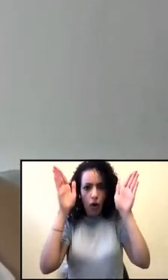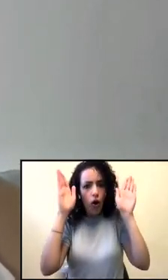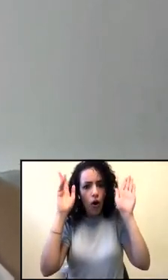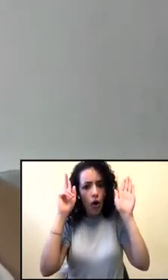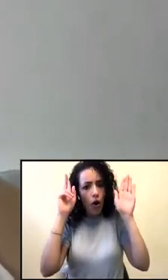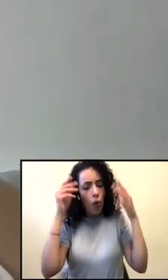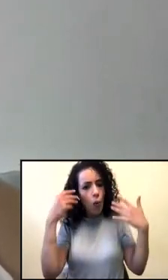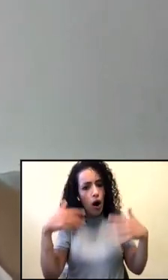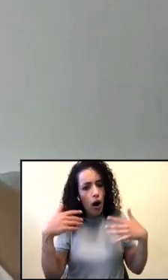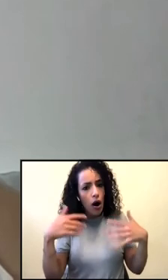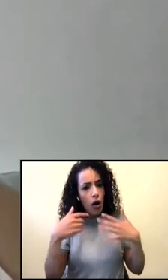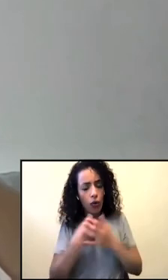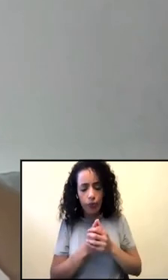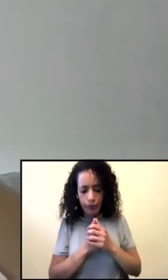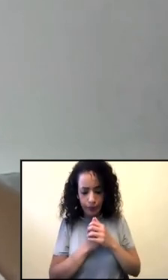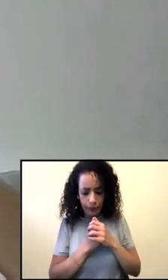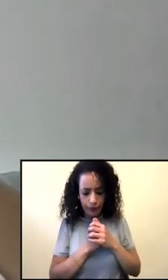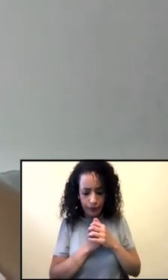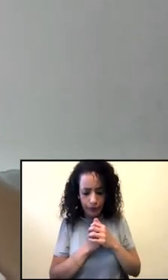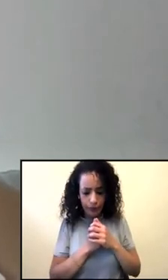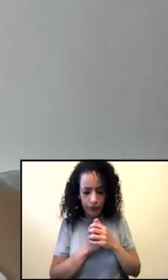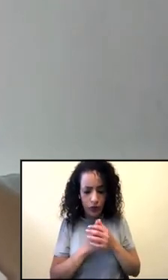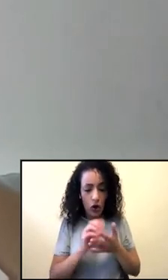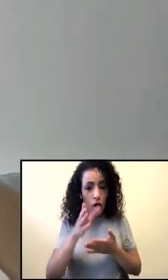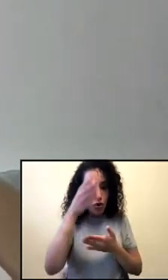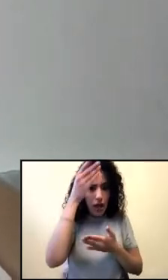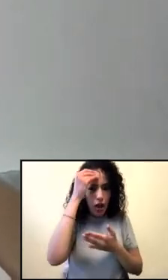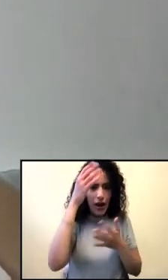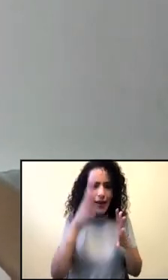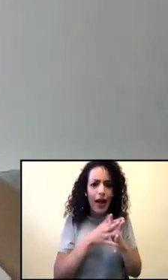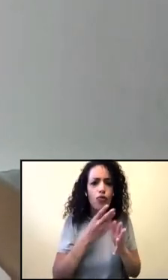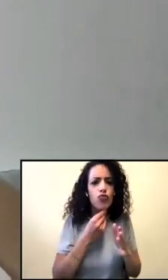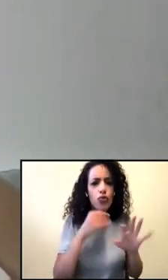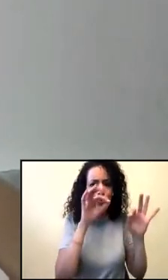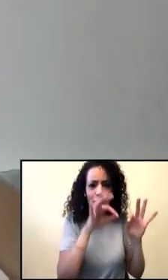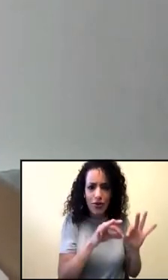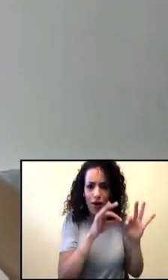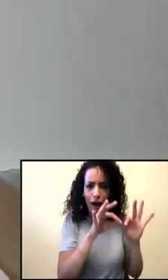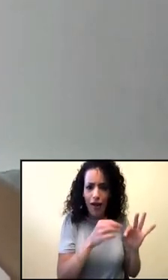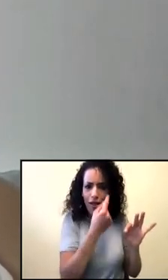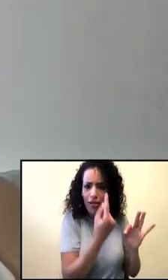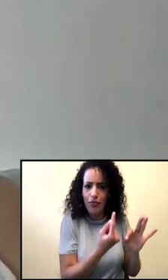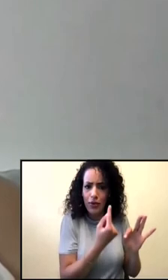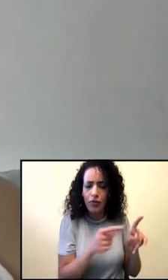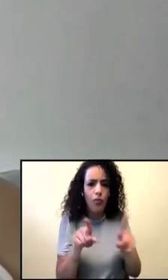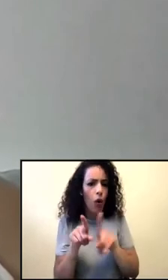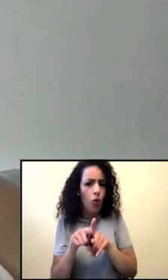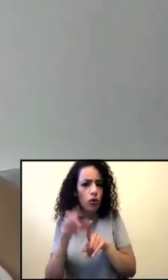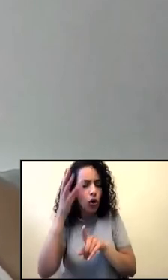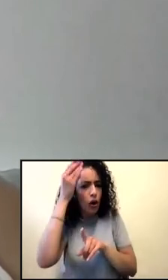learning about how to use the medium, but also learning about the history and questioning